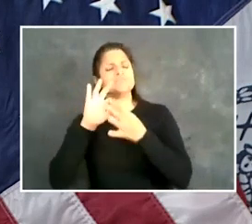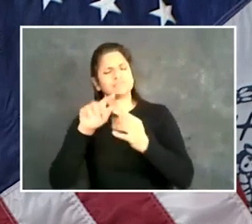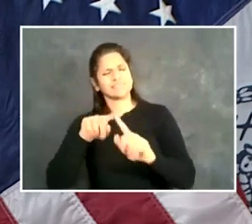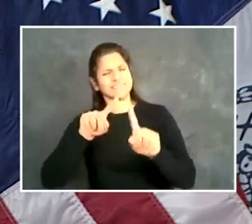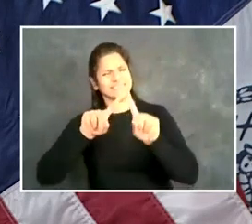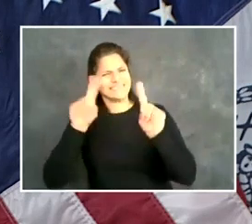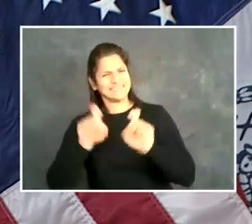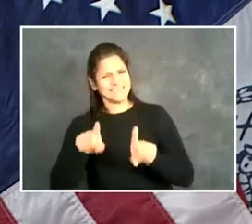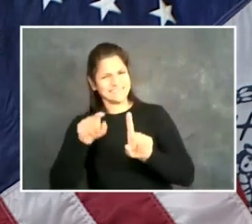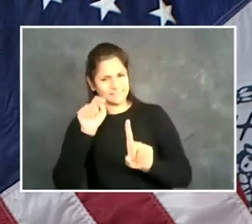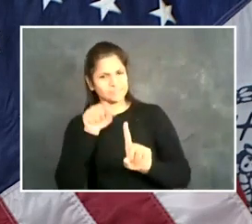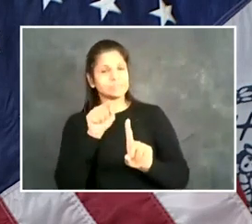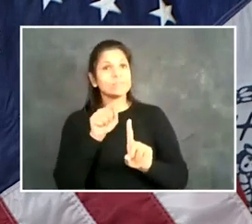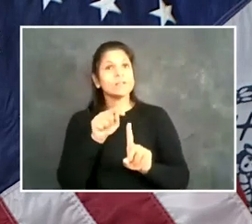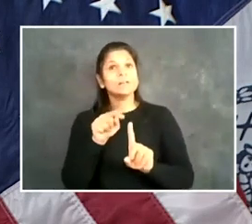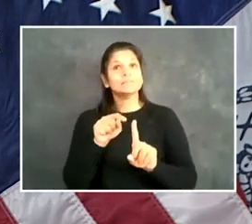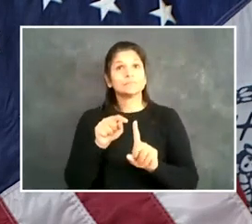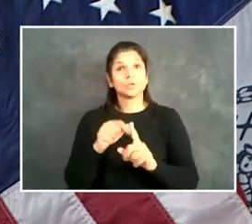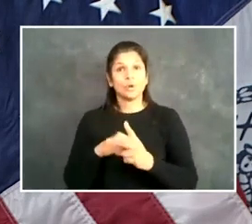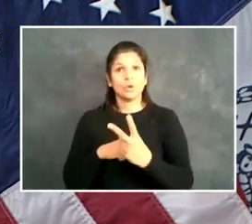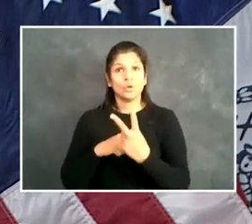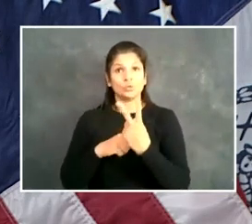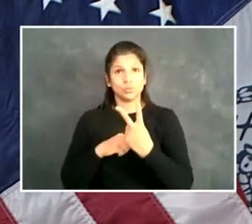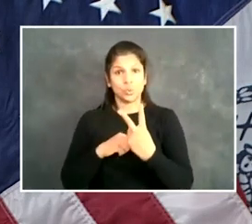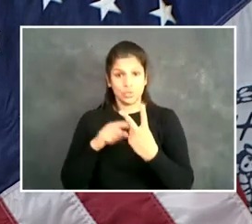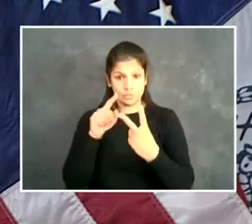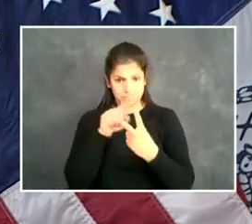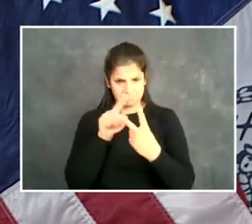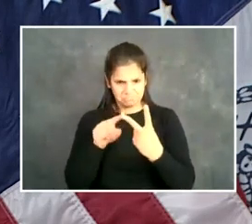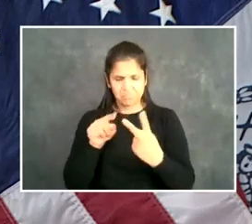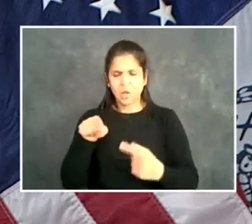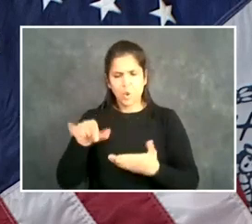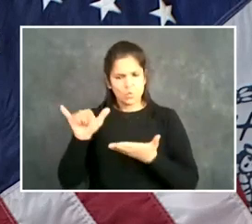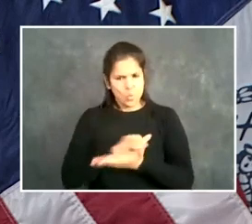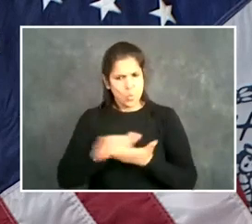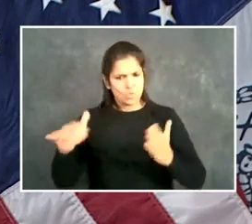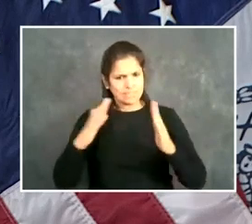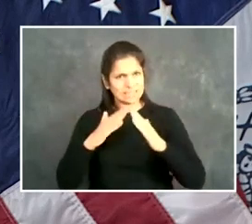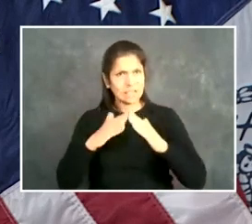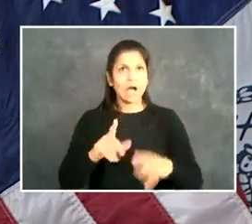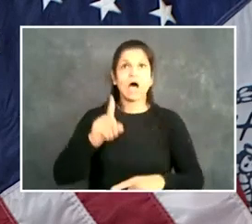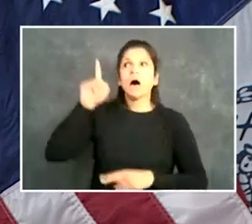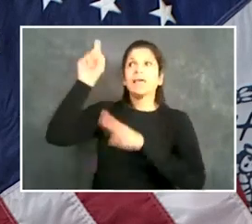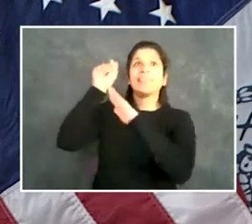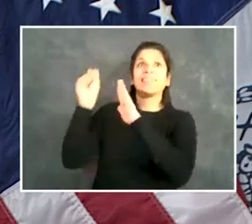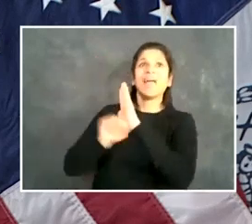I WANTED TO FOLLOW-UP ON A CONVERSATION BEING HAT AROUND TESTING AND HOW THE CAPACITY FOR IT CONTINUES RAMPING UP IN THE CITY AND THE STATE LEVEL TO